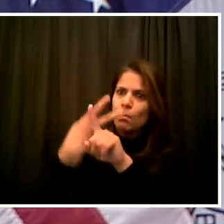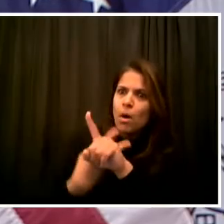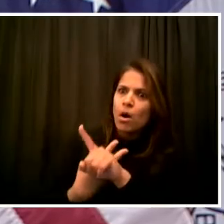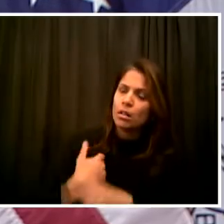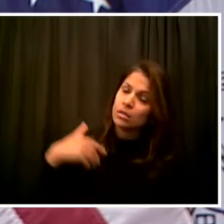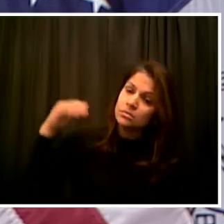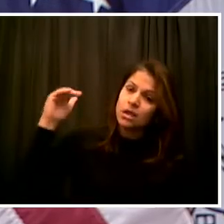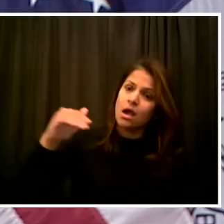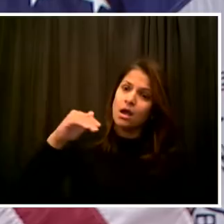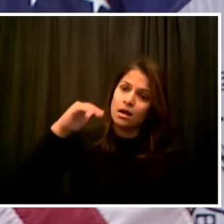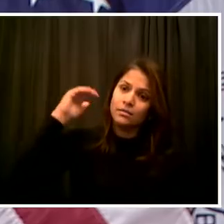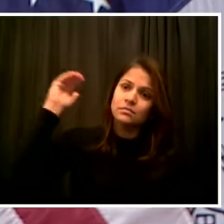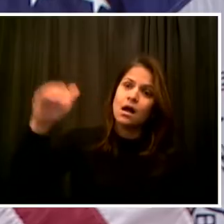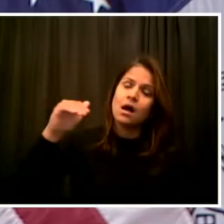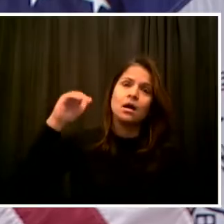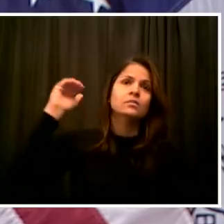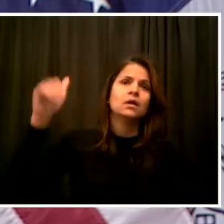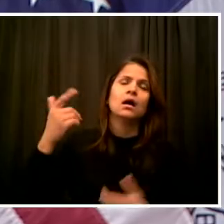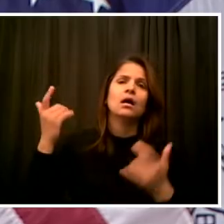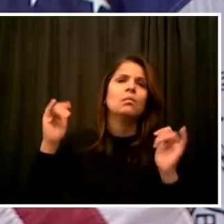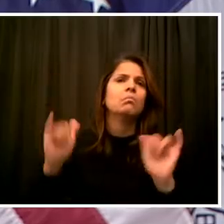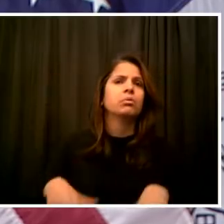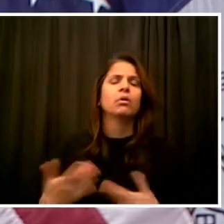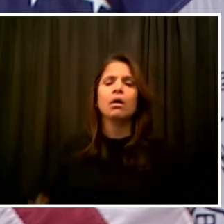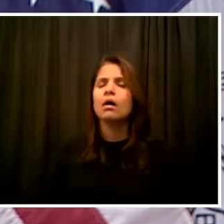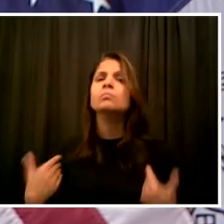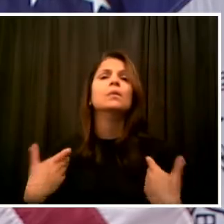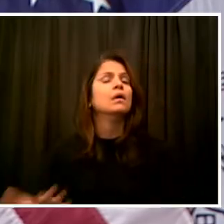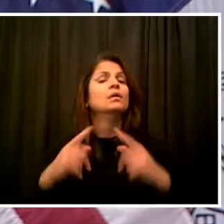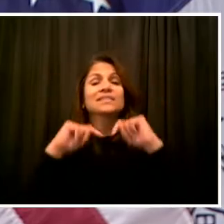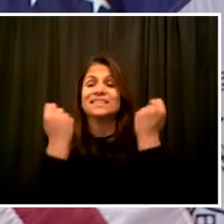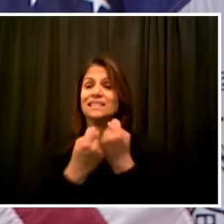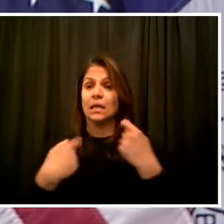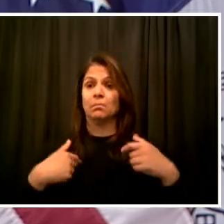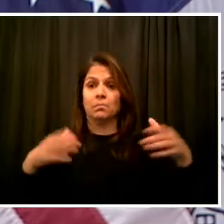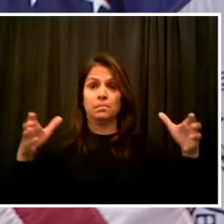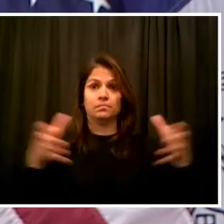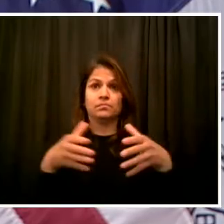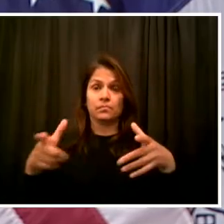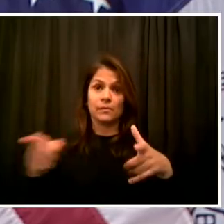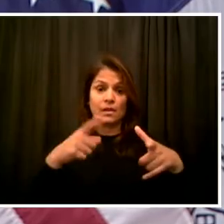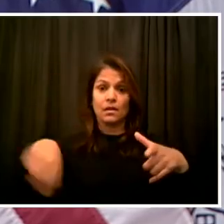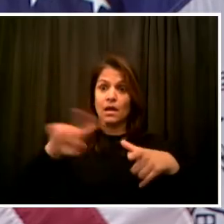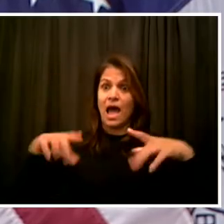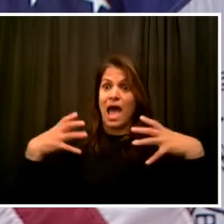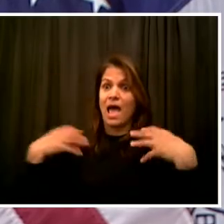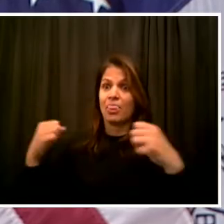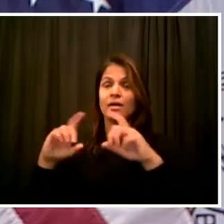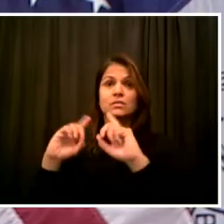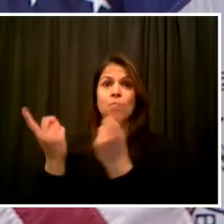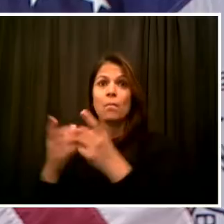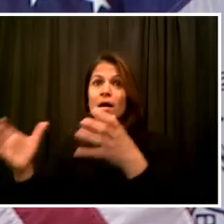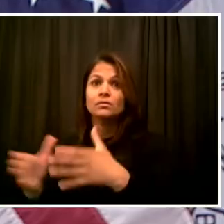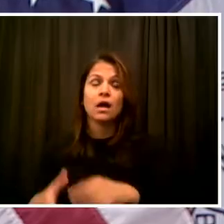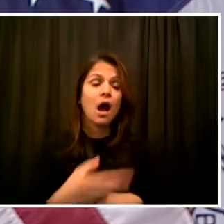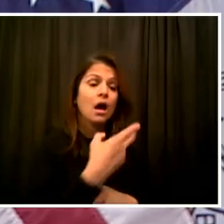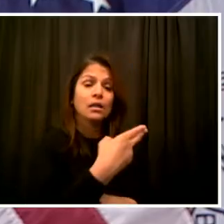OUR TEAM, WITH DR. BARBO AND THE TEAM AT THE